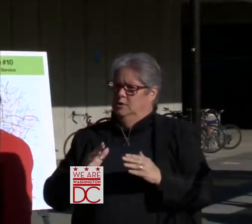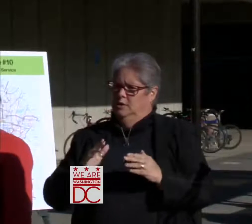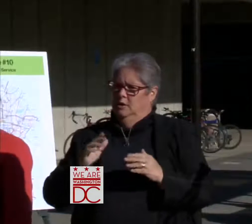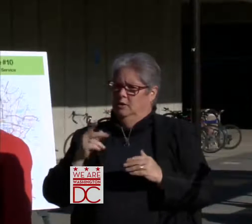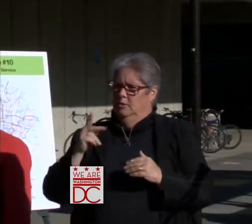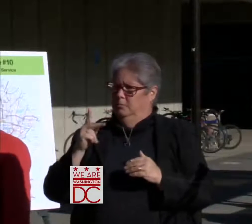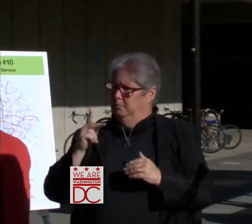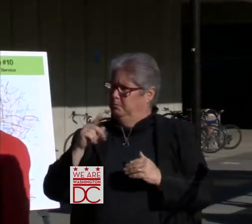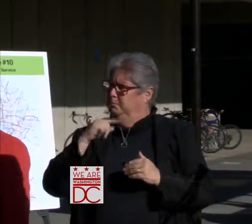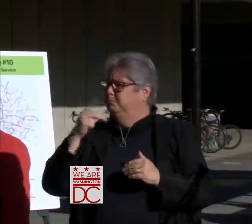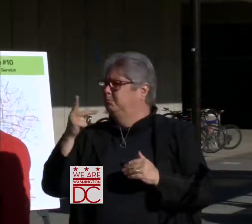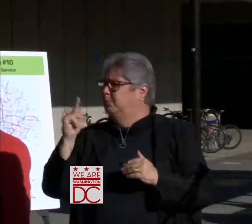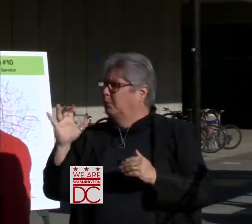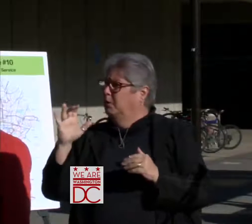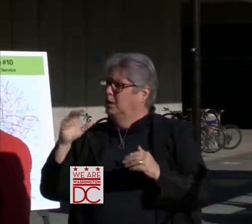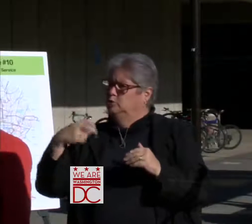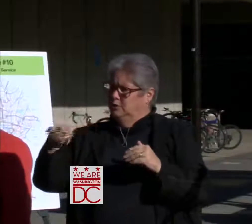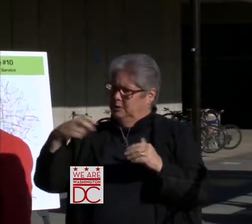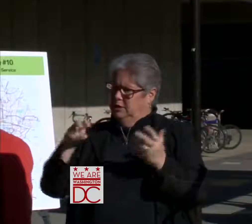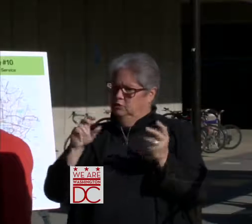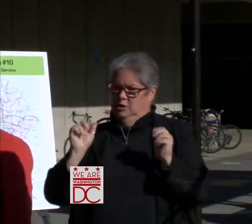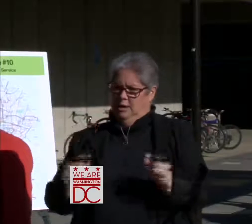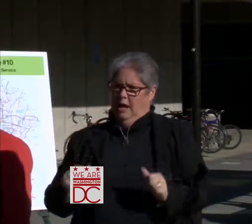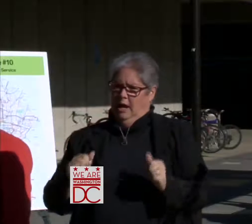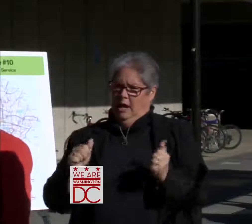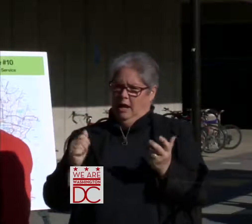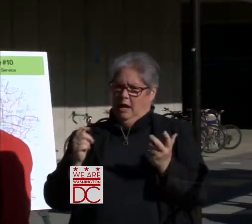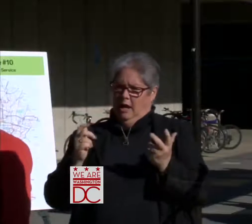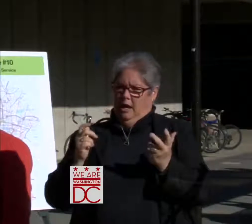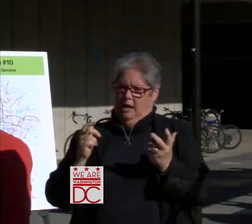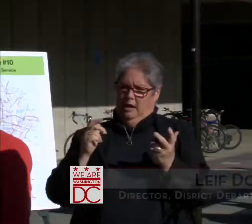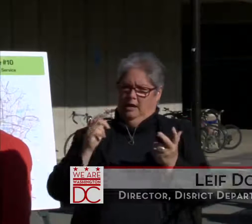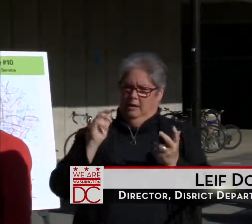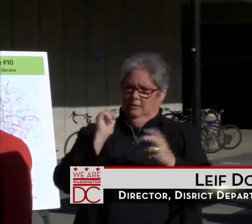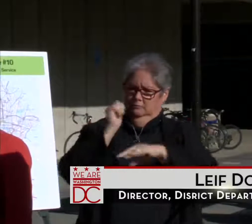TRANSPORTATION SYSTEM, OTHER VEHICLES STAGING AT FORT TOTTEN